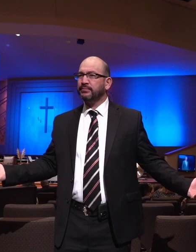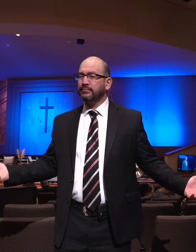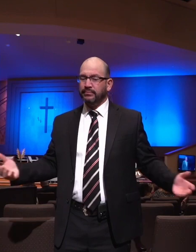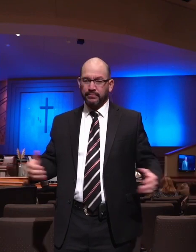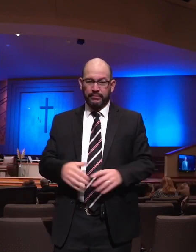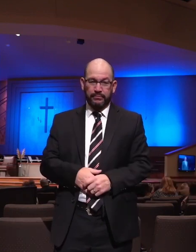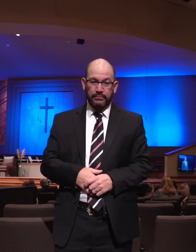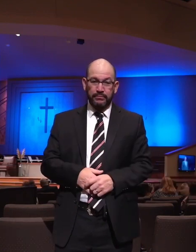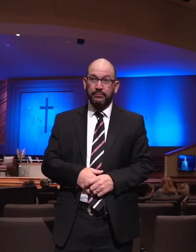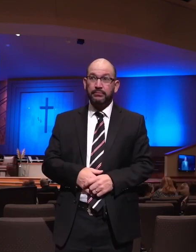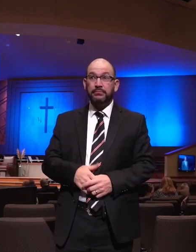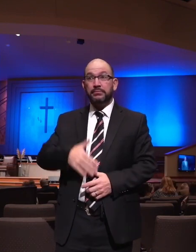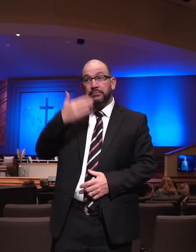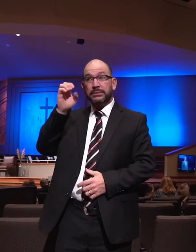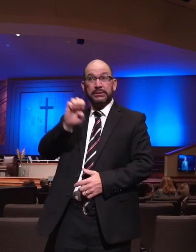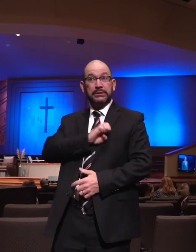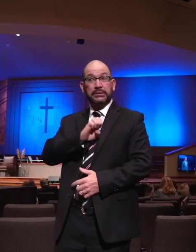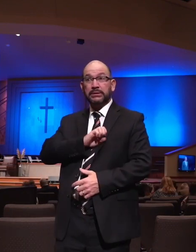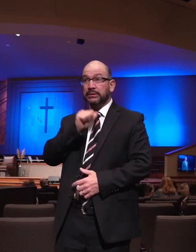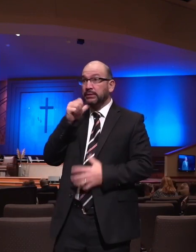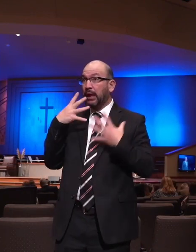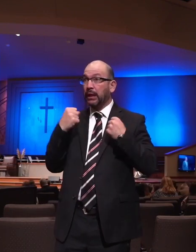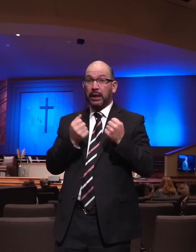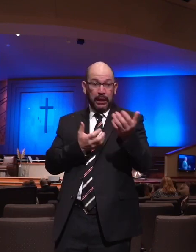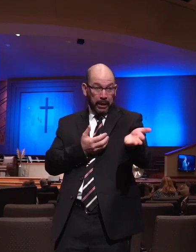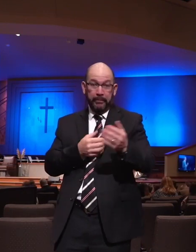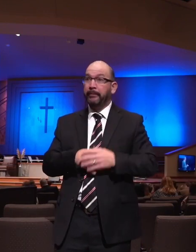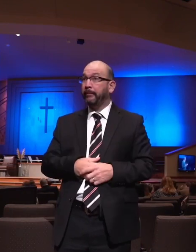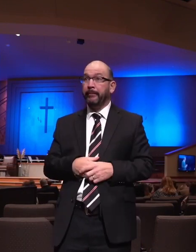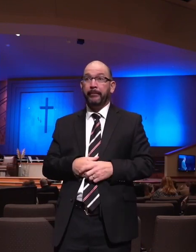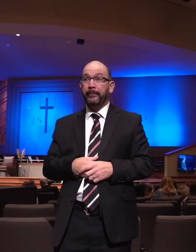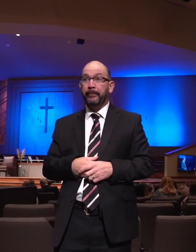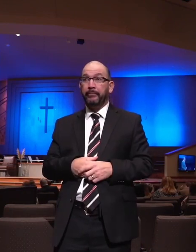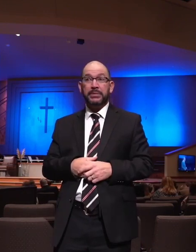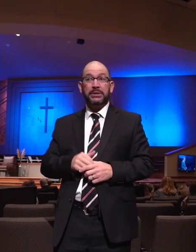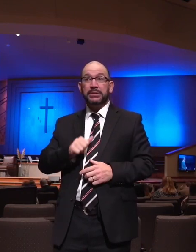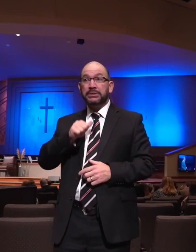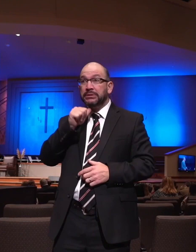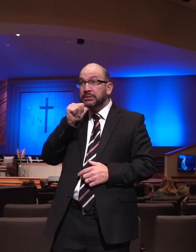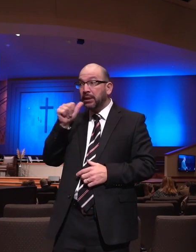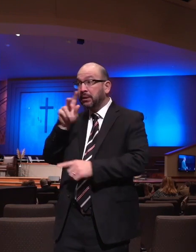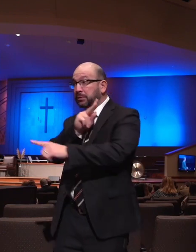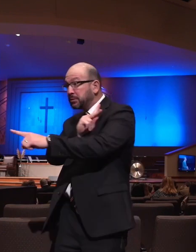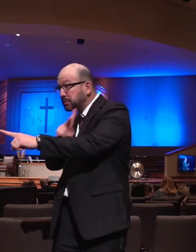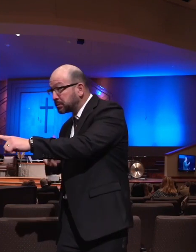he didn't do the miracle it's not Elisha and if you look back at Luke 4:27 so then